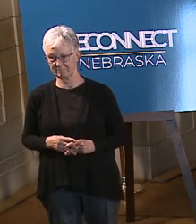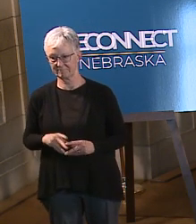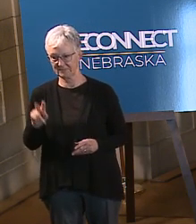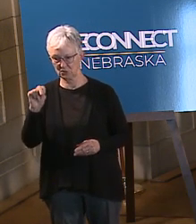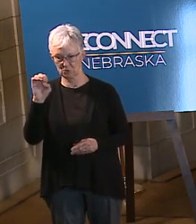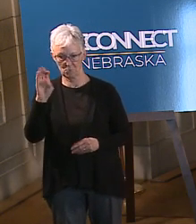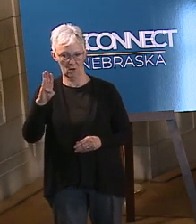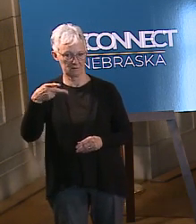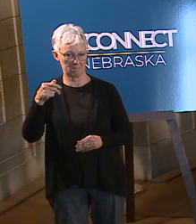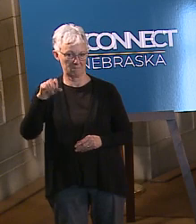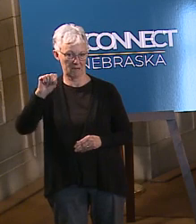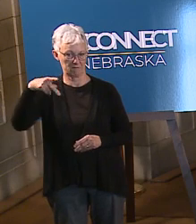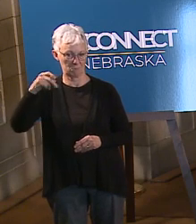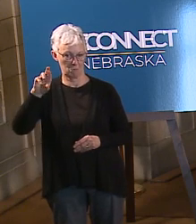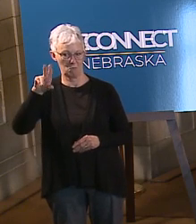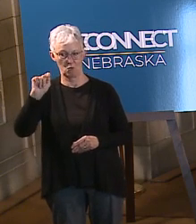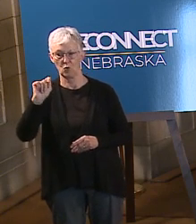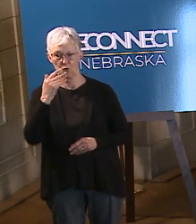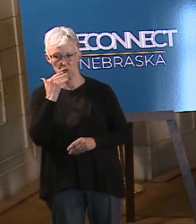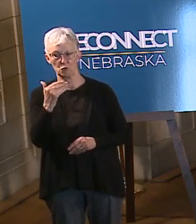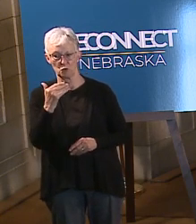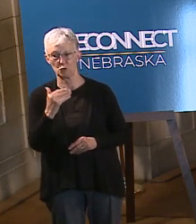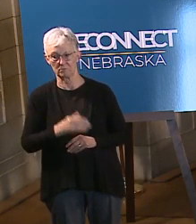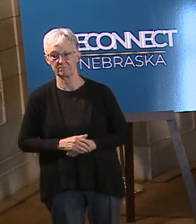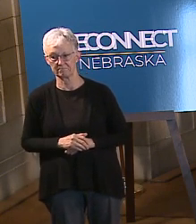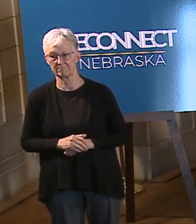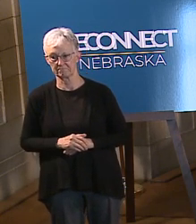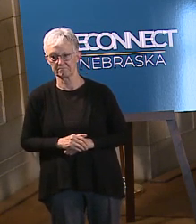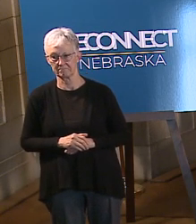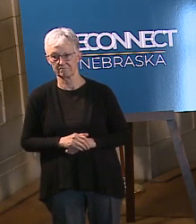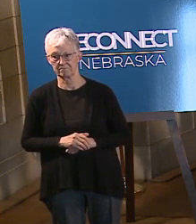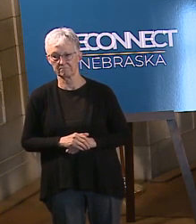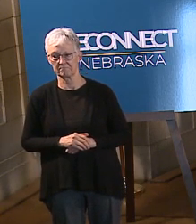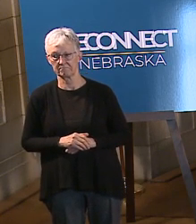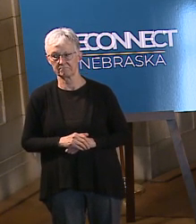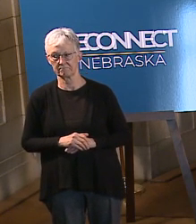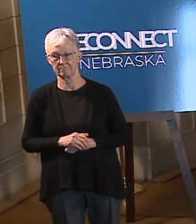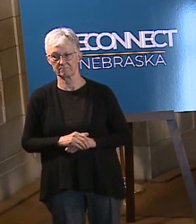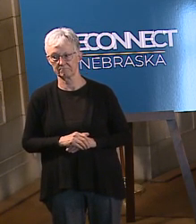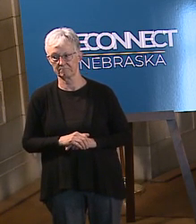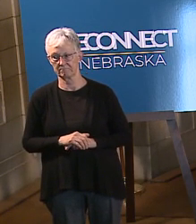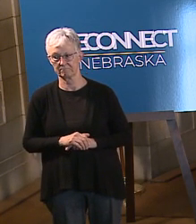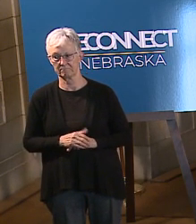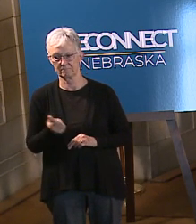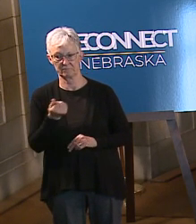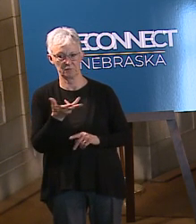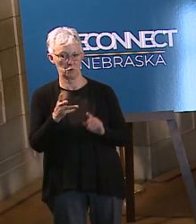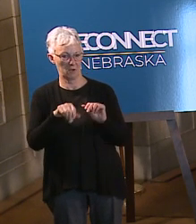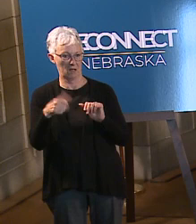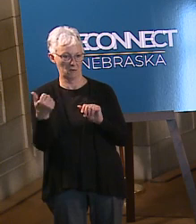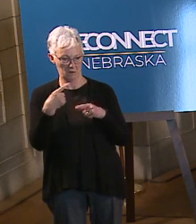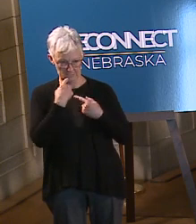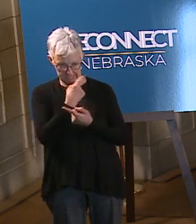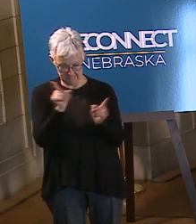MOVE FORWARD. SO, THANK YOU VERY MUCH, JOHN. APPRECIATE IT.